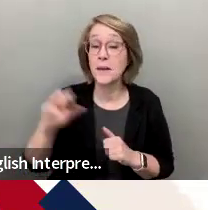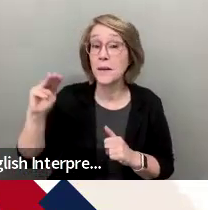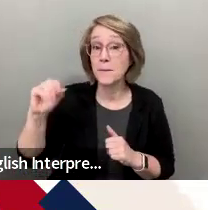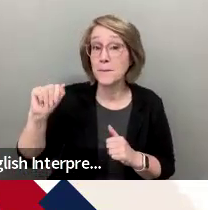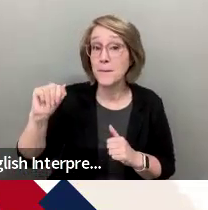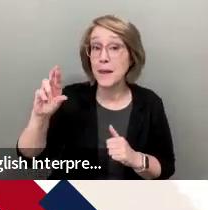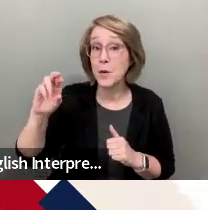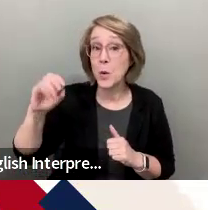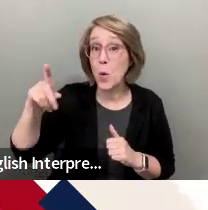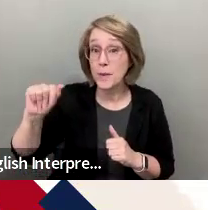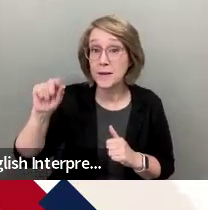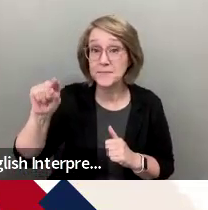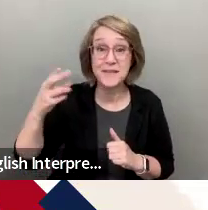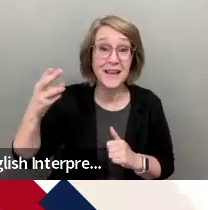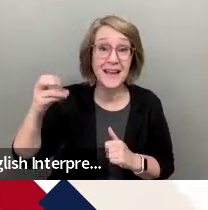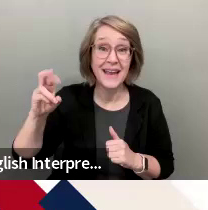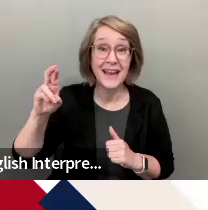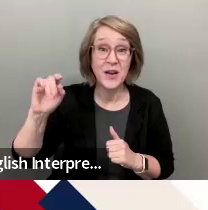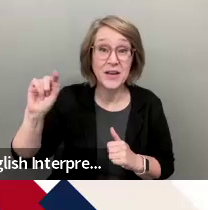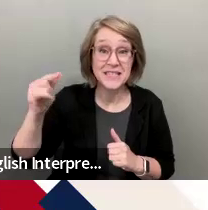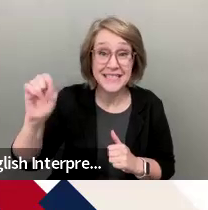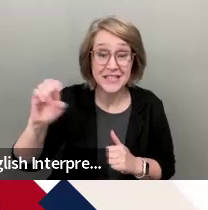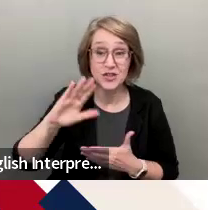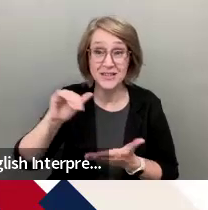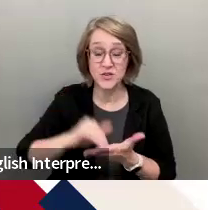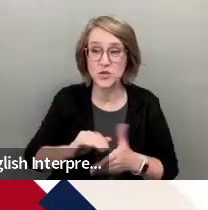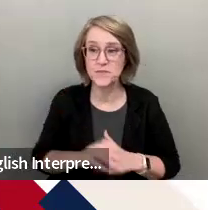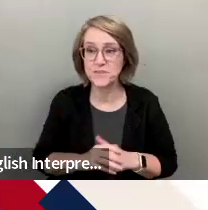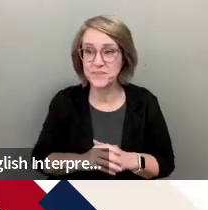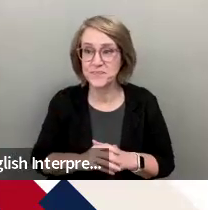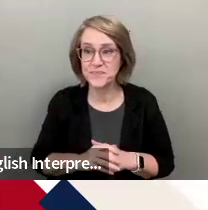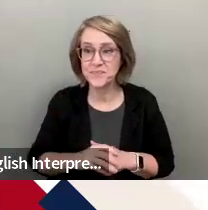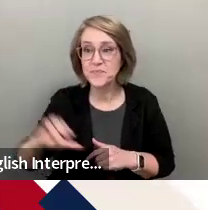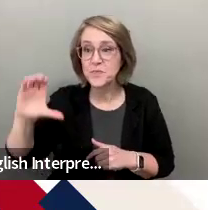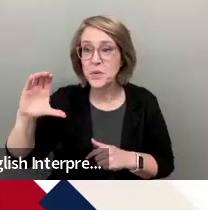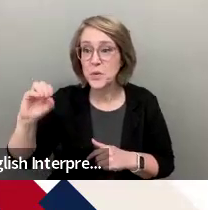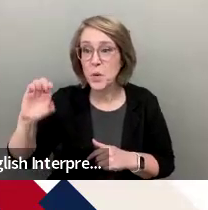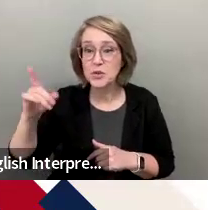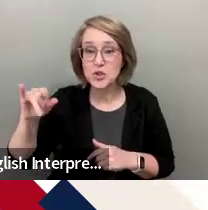AN ACE HARDWARE IN COCHISE COUNTY IN THE WINDOW ROCK AREA ELEVATE TRAMPOLINE PARK